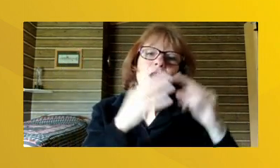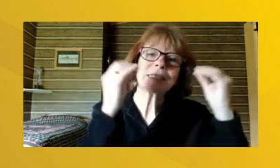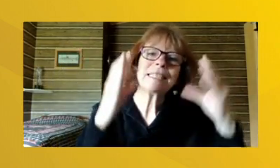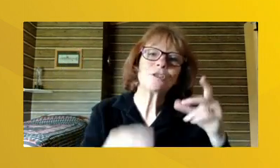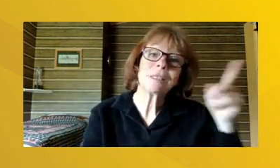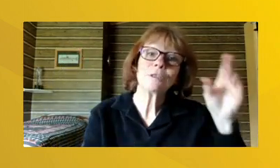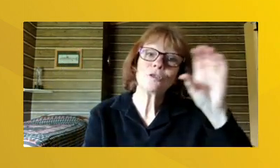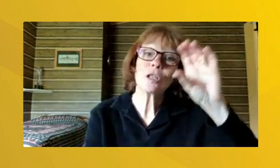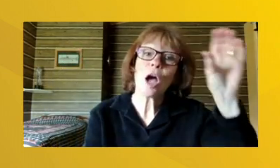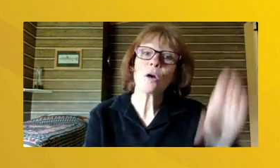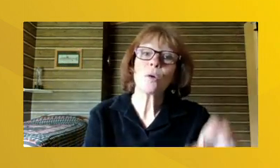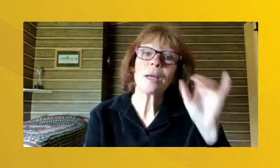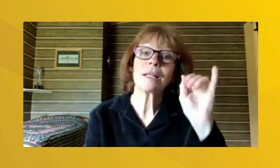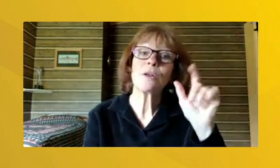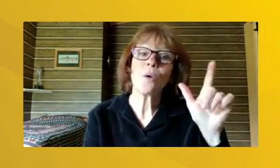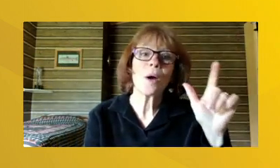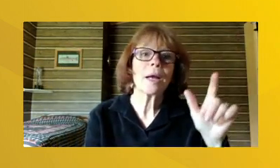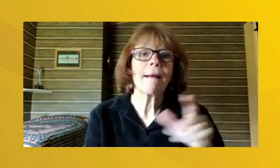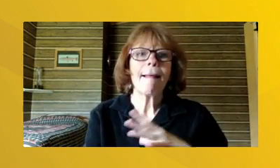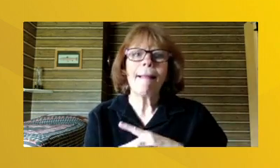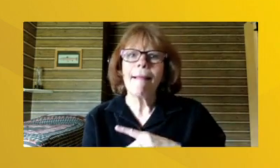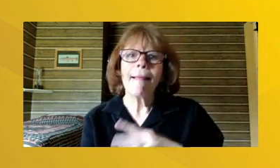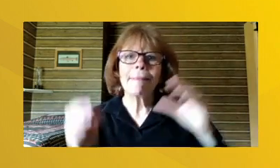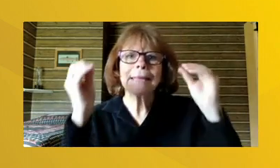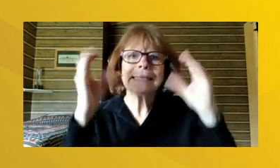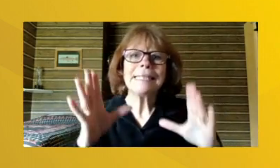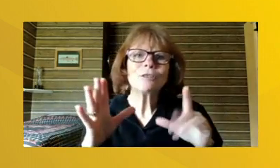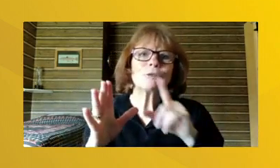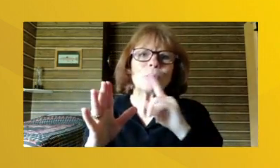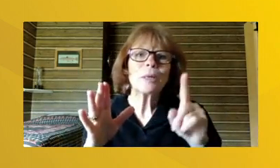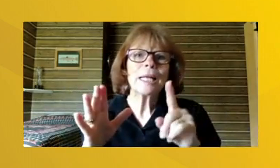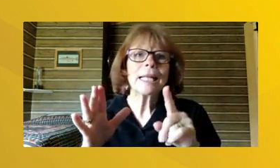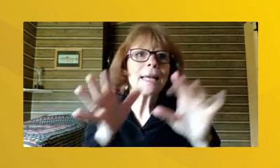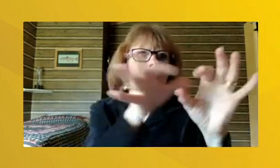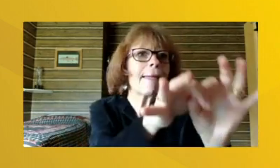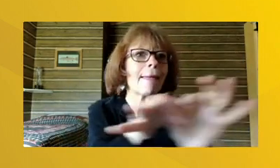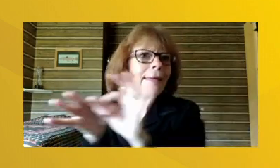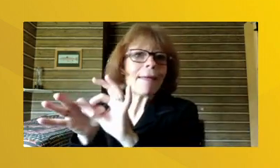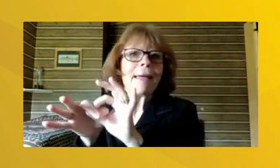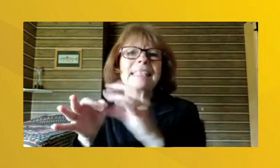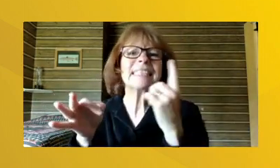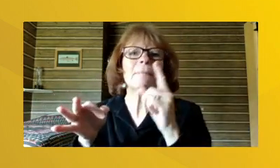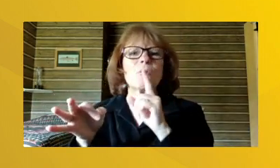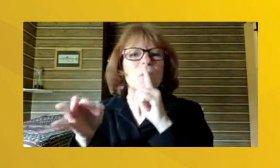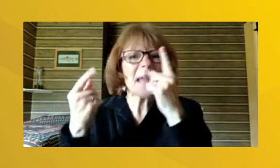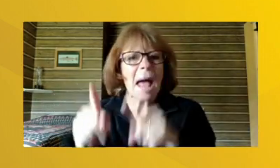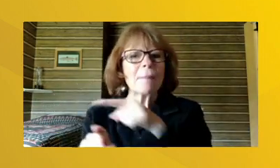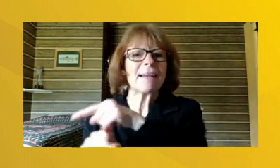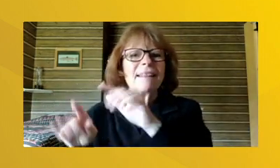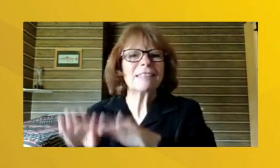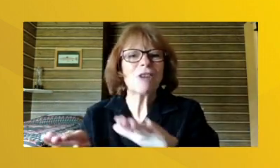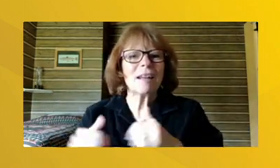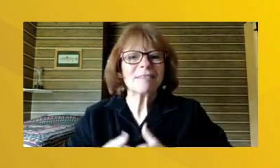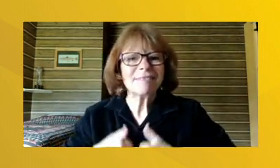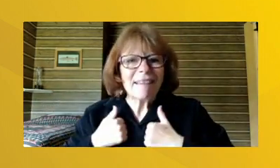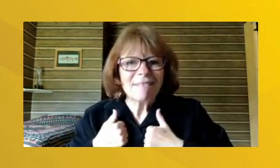"I like how teachers can connect the activity to what's actually going on in the child's life and what's going on inside the classroom."